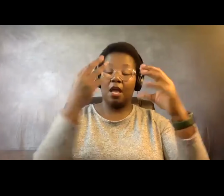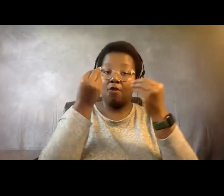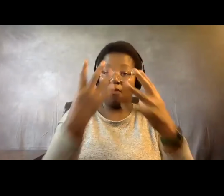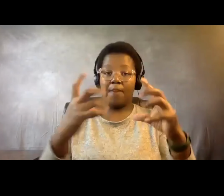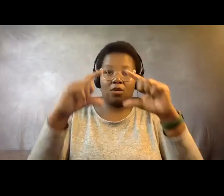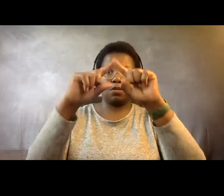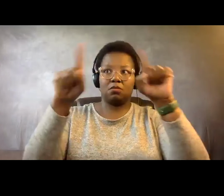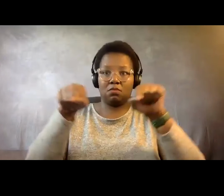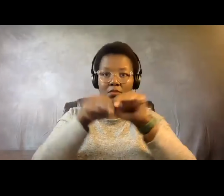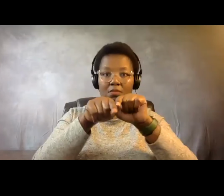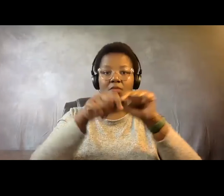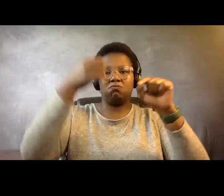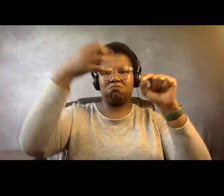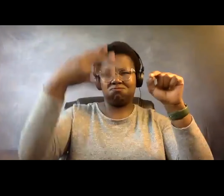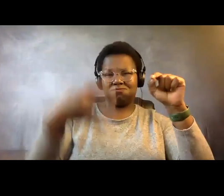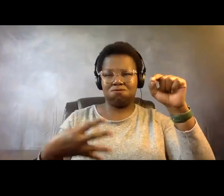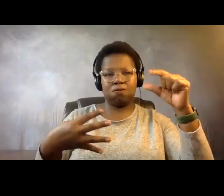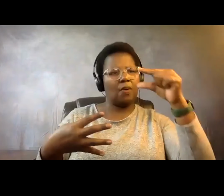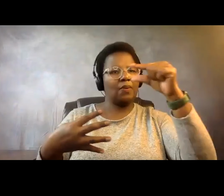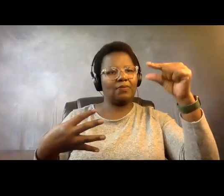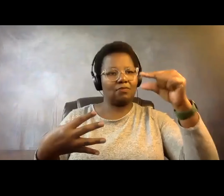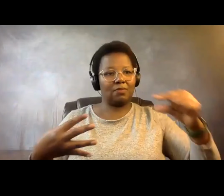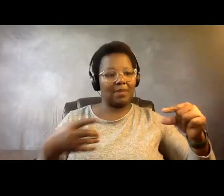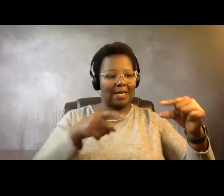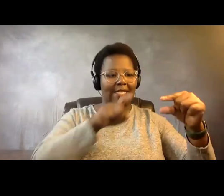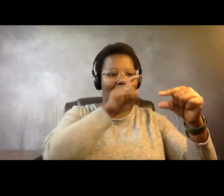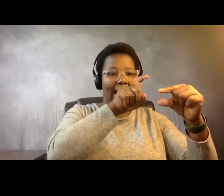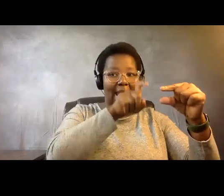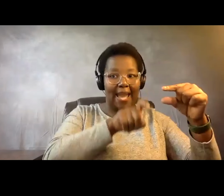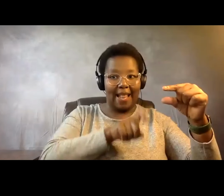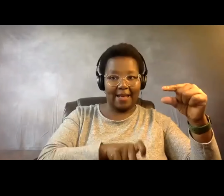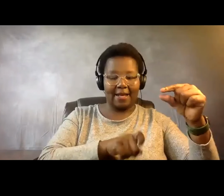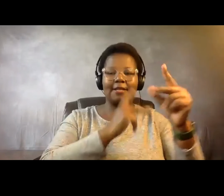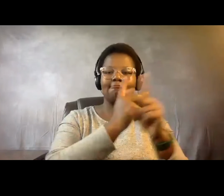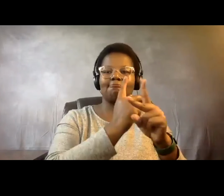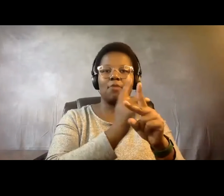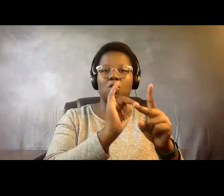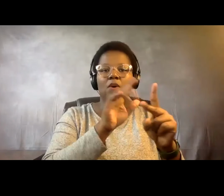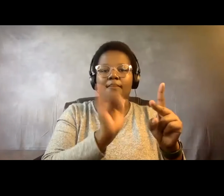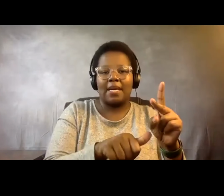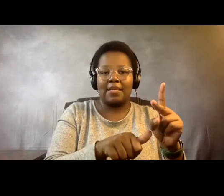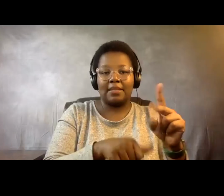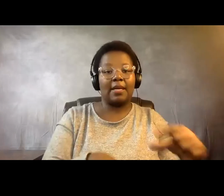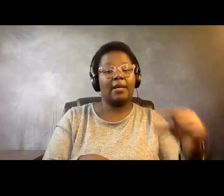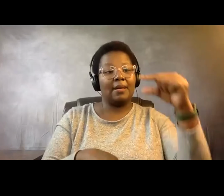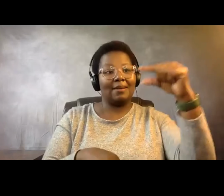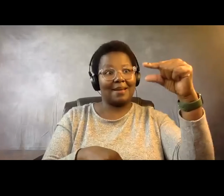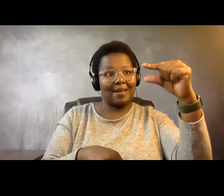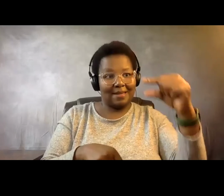have an example with another card and in my card I have four links. Each link has a little icon,